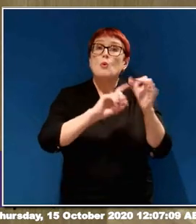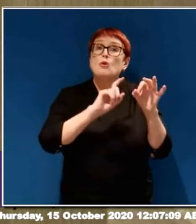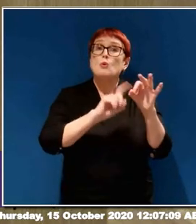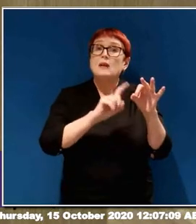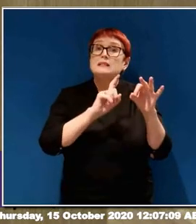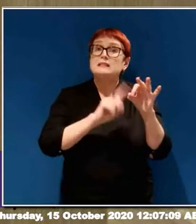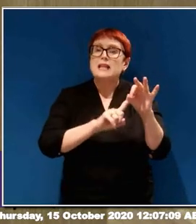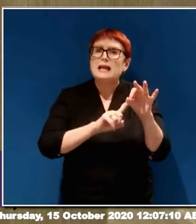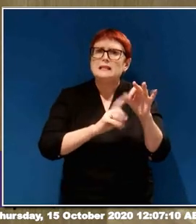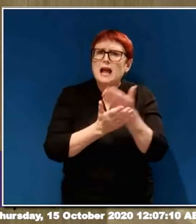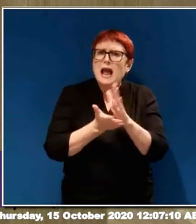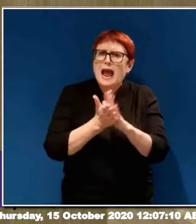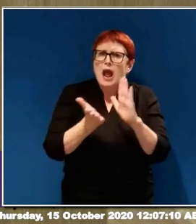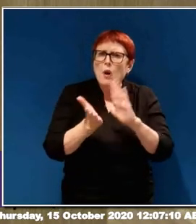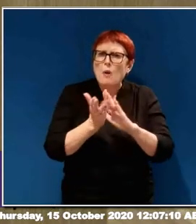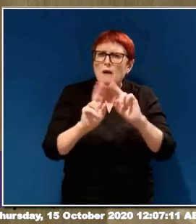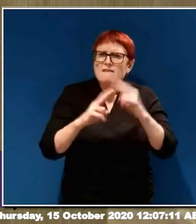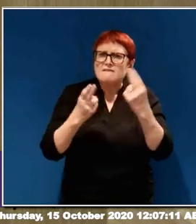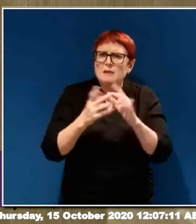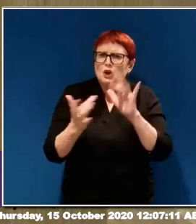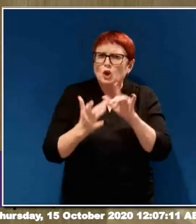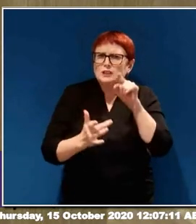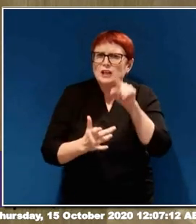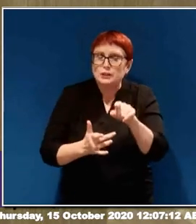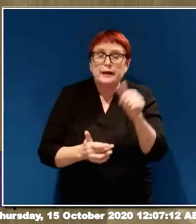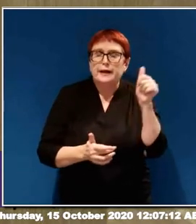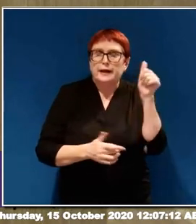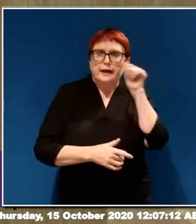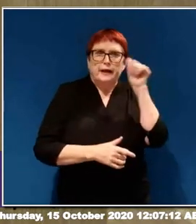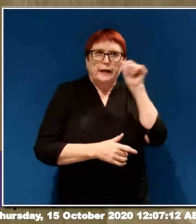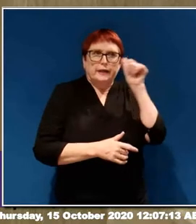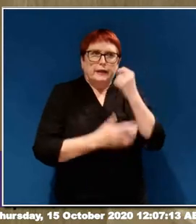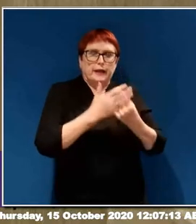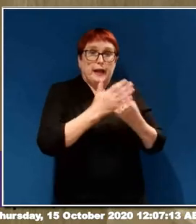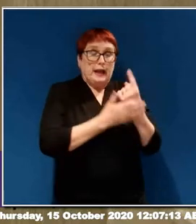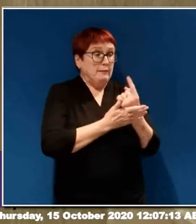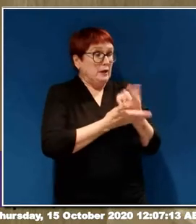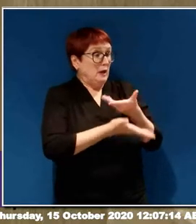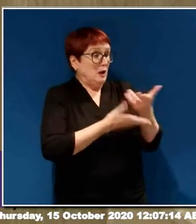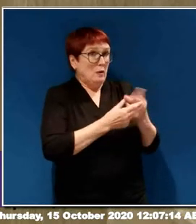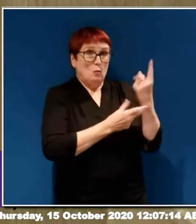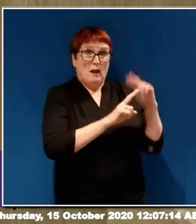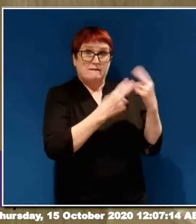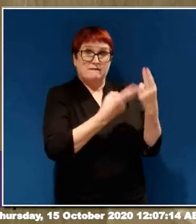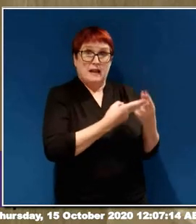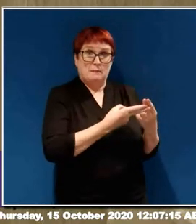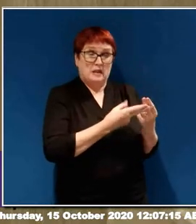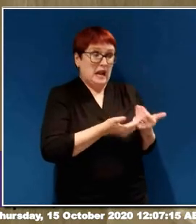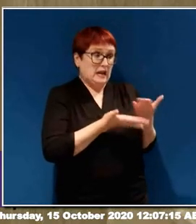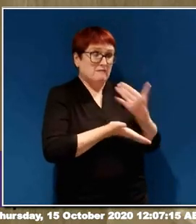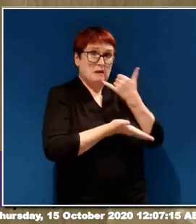Once you'd made contact with a family, we didn't have call blocking, so they